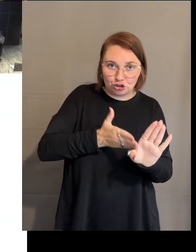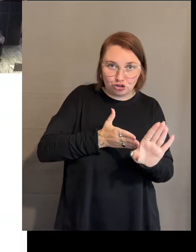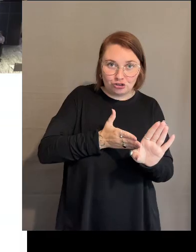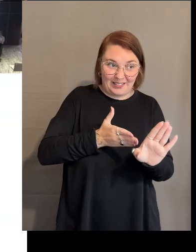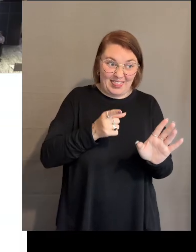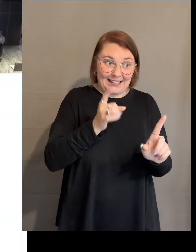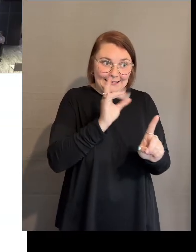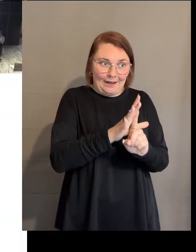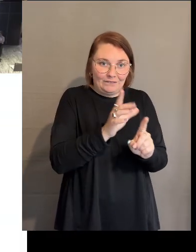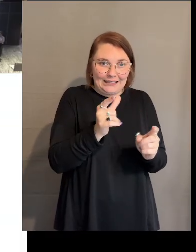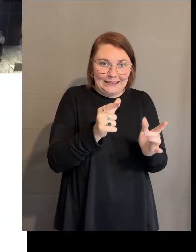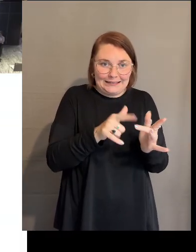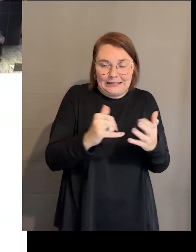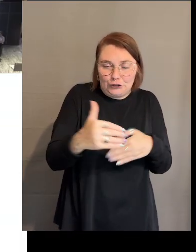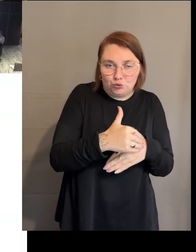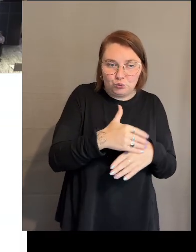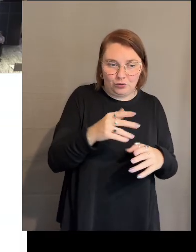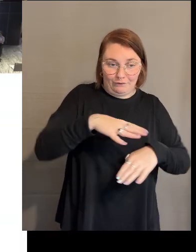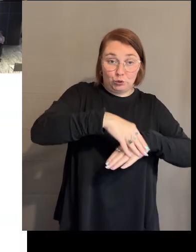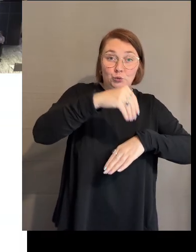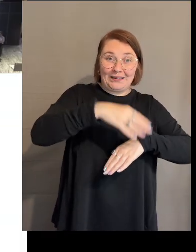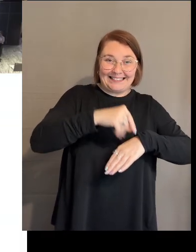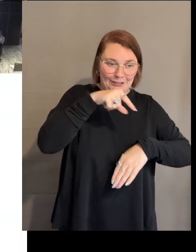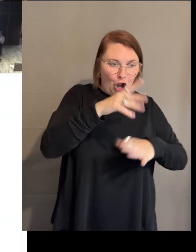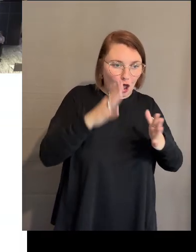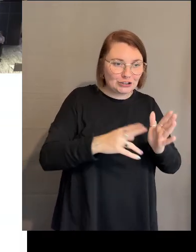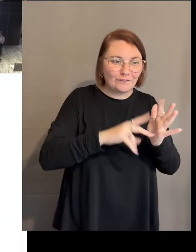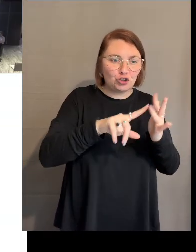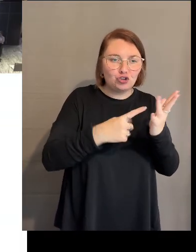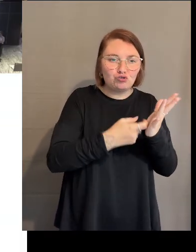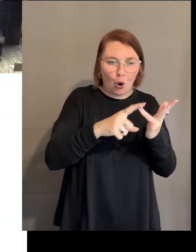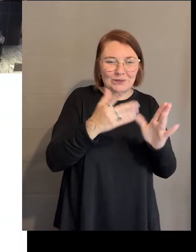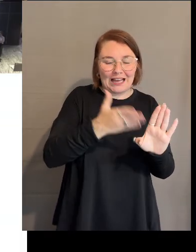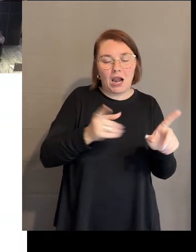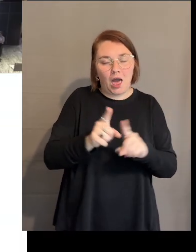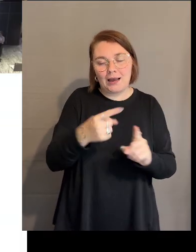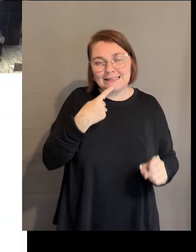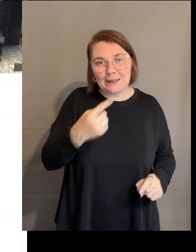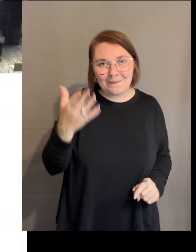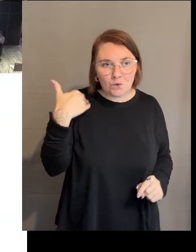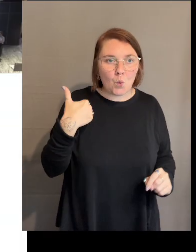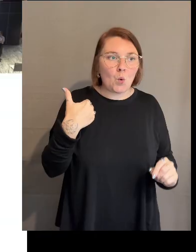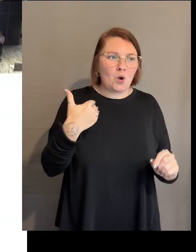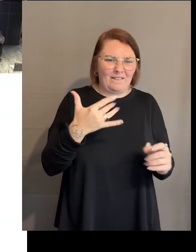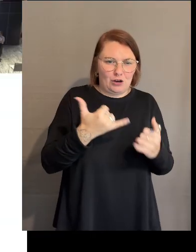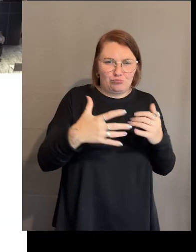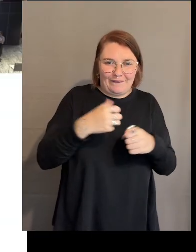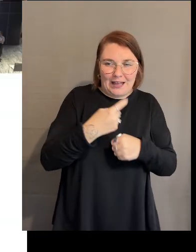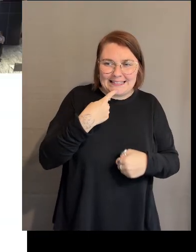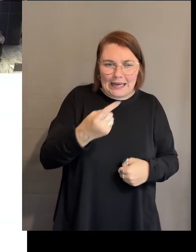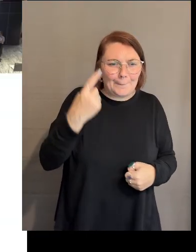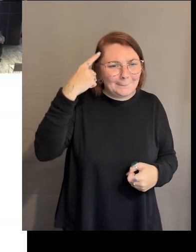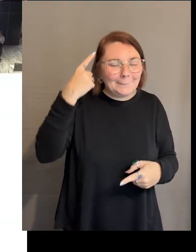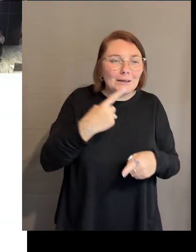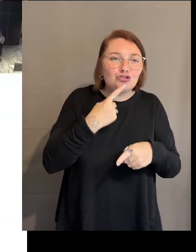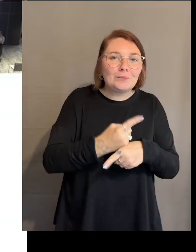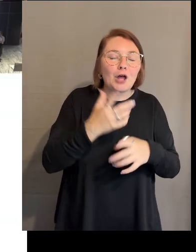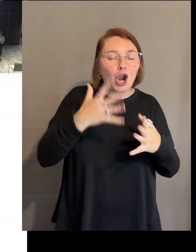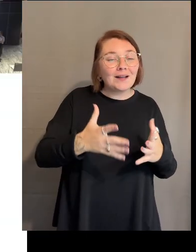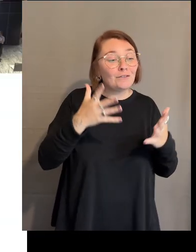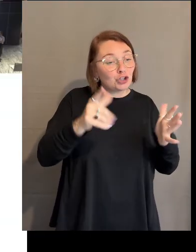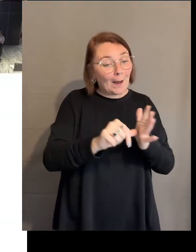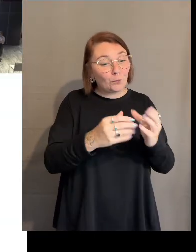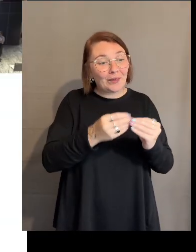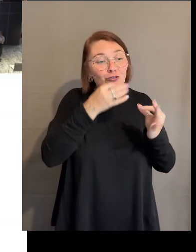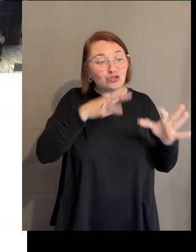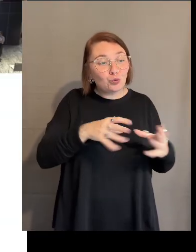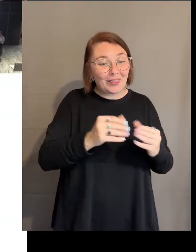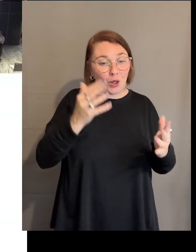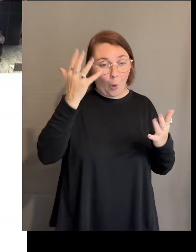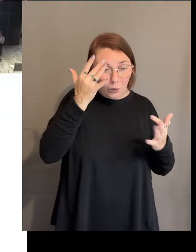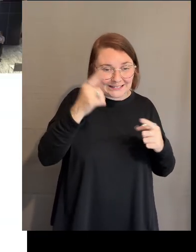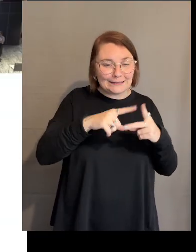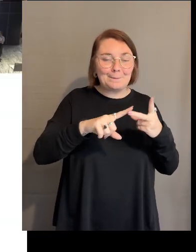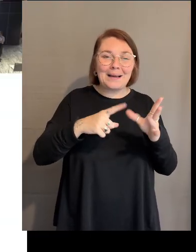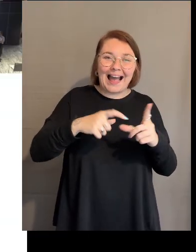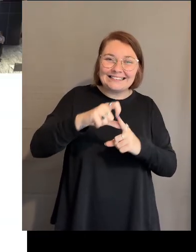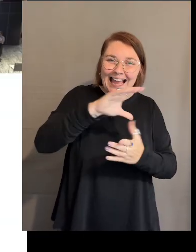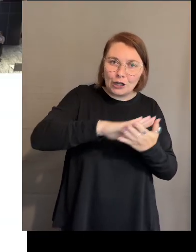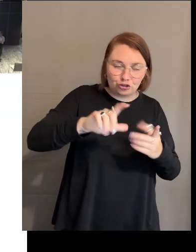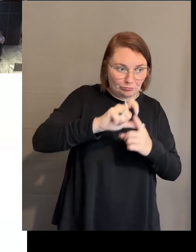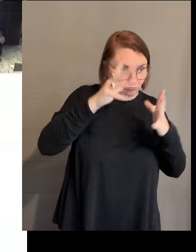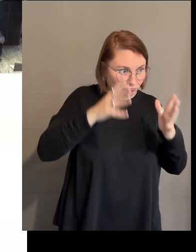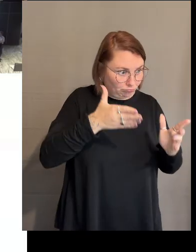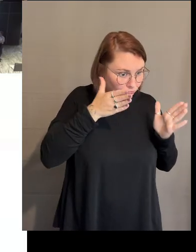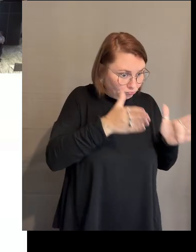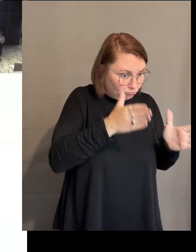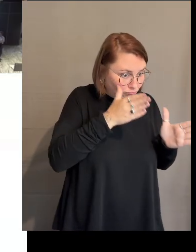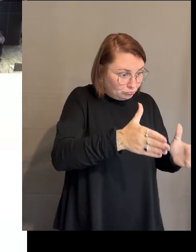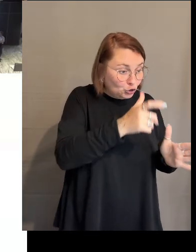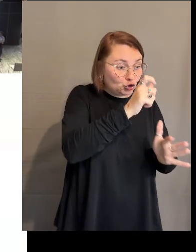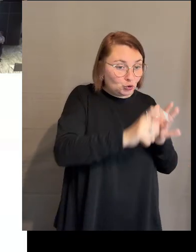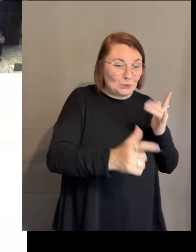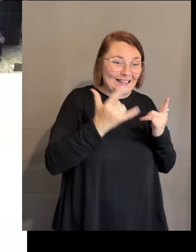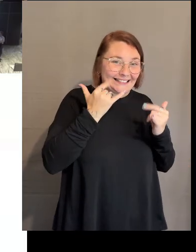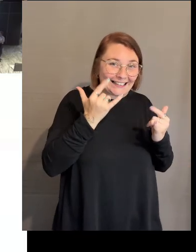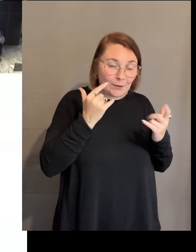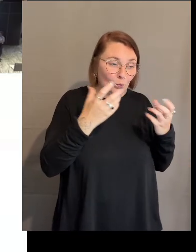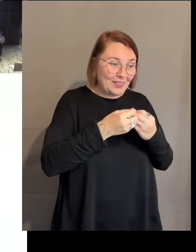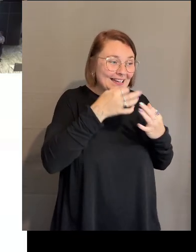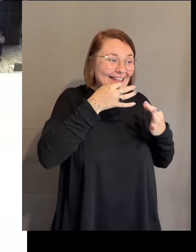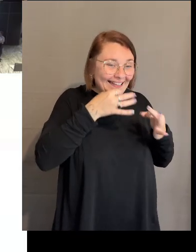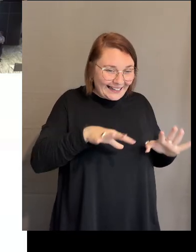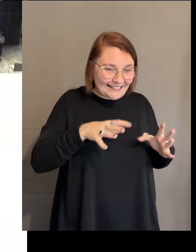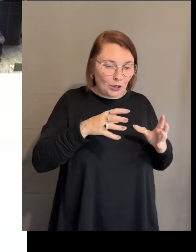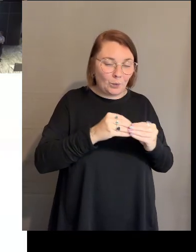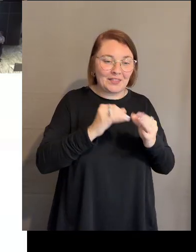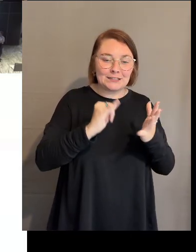at least in Sweden, a lot of neuropsychologists, like I said briefly, I think, spend a lot of time with kids with autism and ADHD, and they do assessments with kids with spina bifida and CP, if they have time.